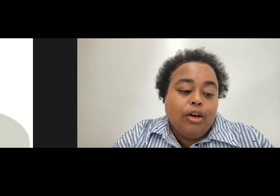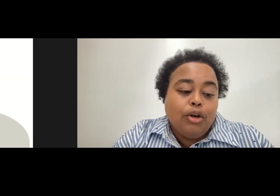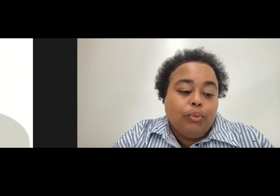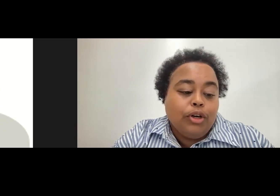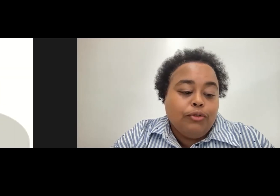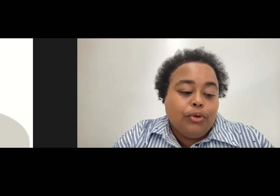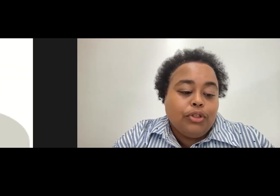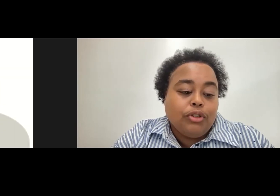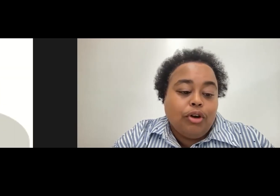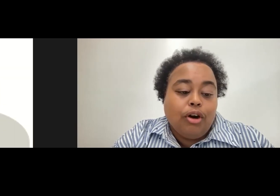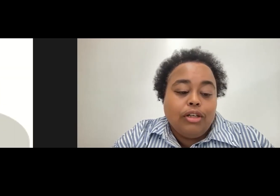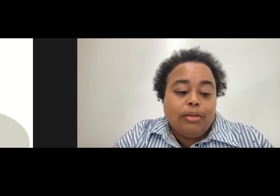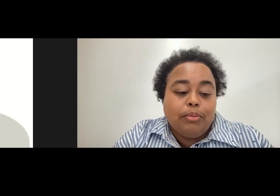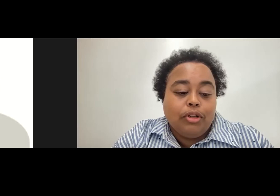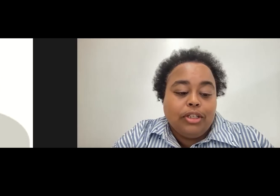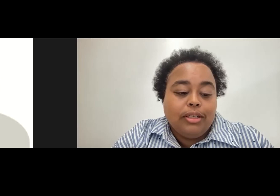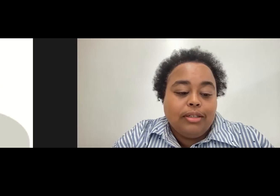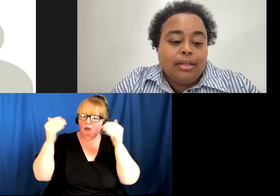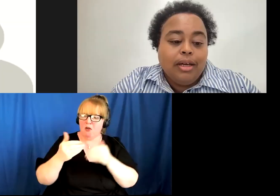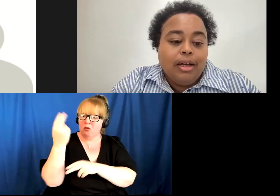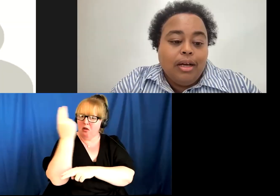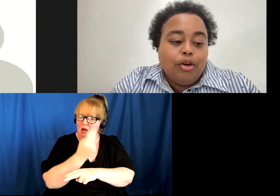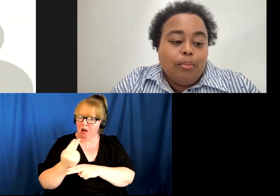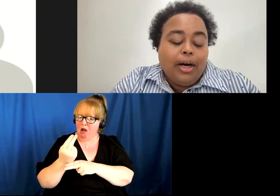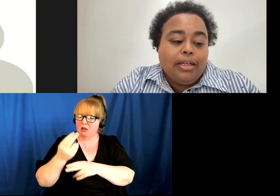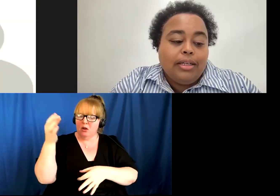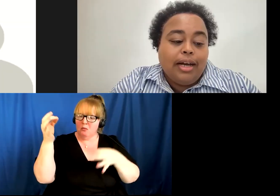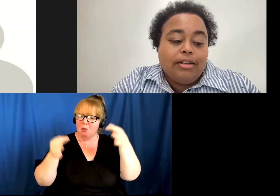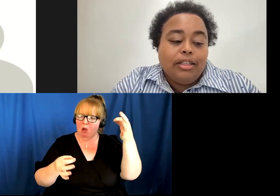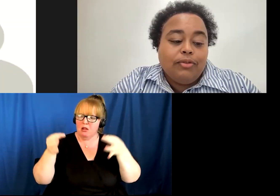Her work focuses on art and politics, combining narratives,